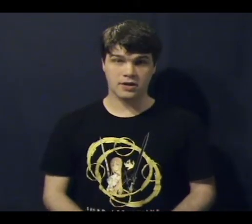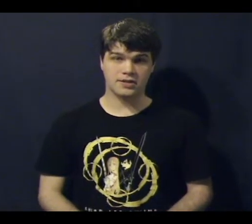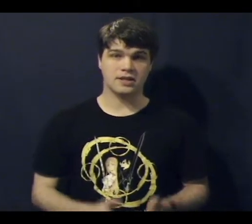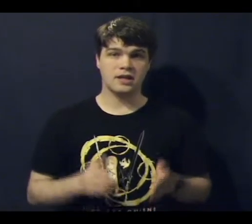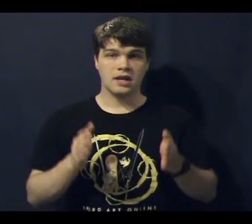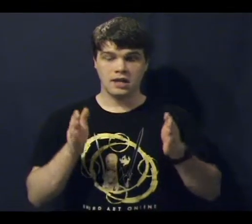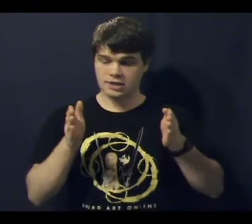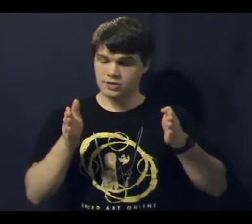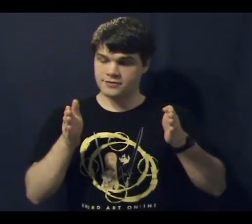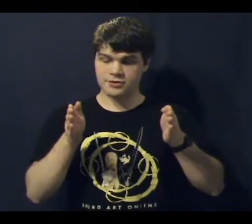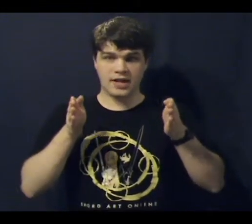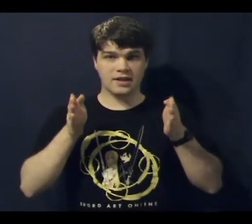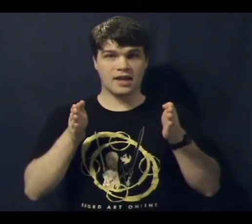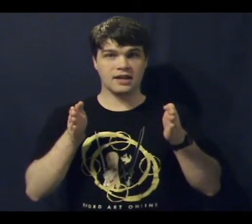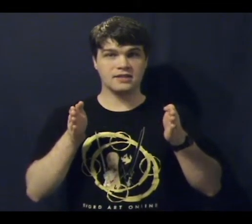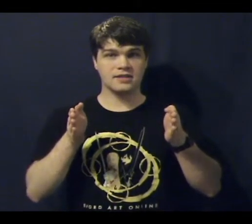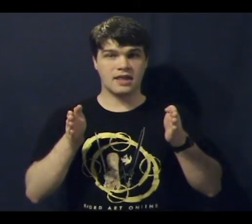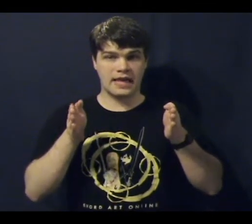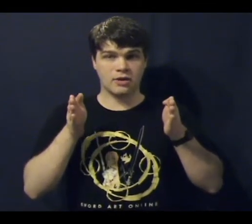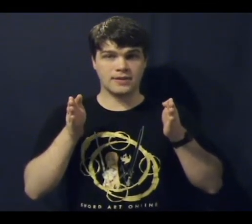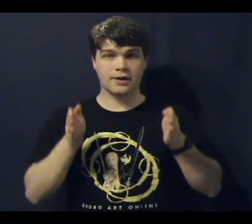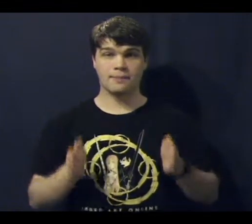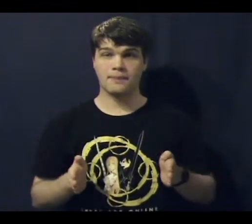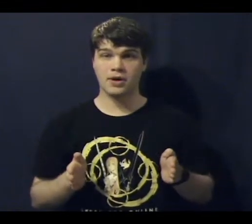person is you have straight hands and they go down.